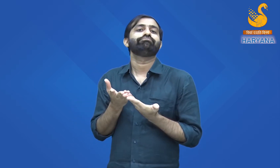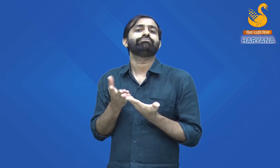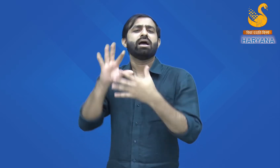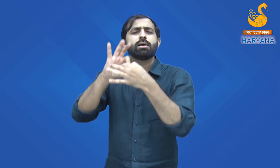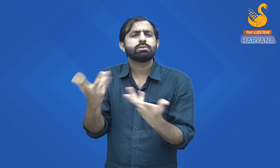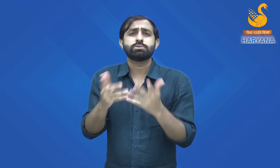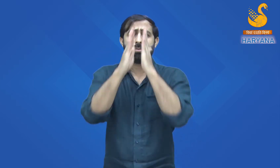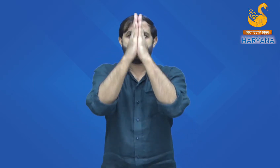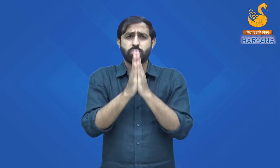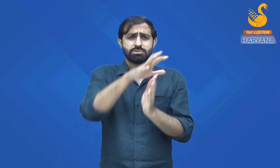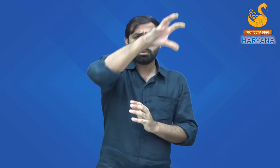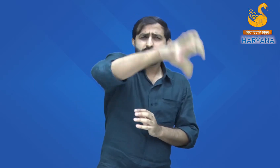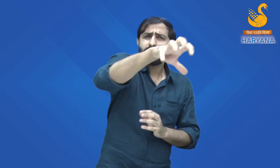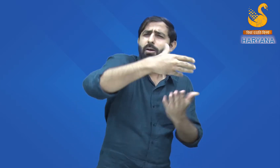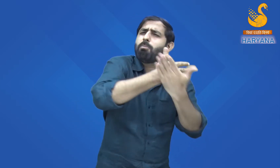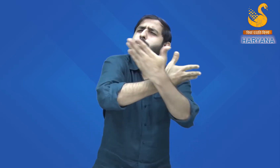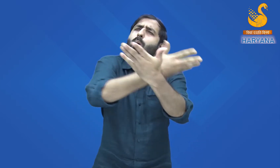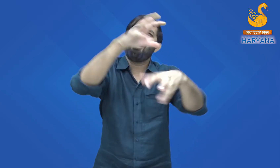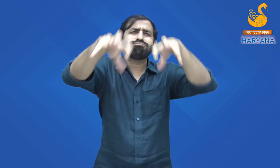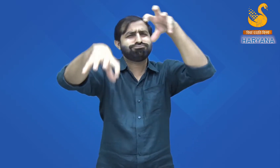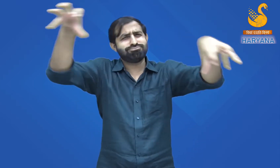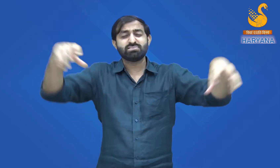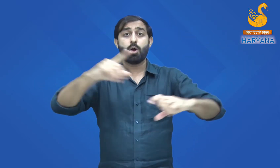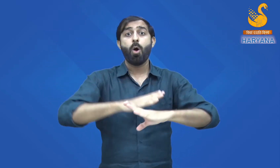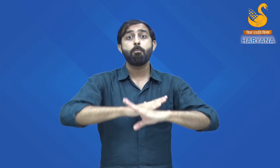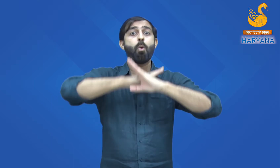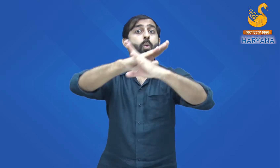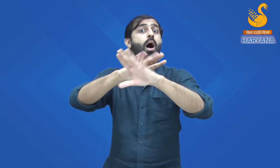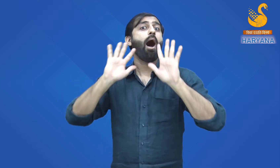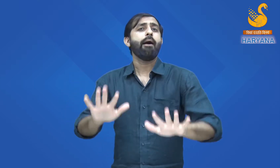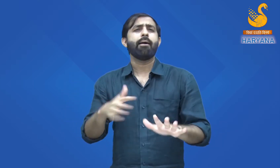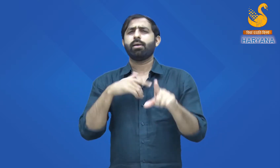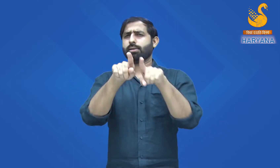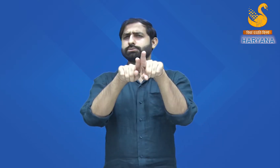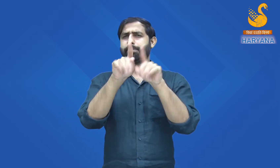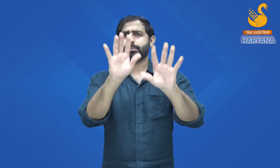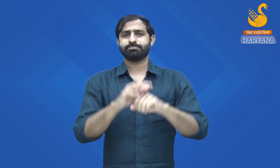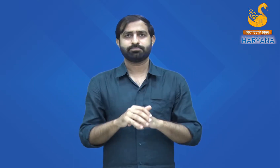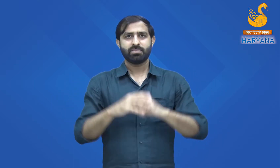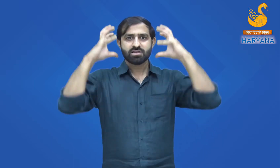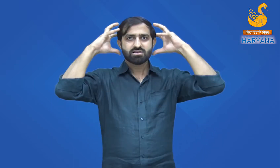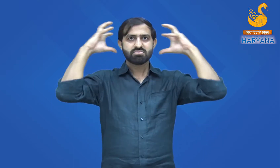There are many gods with myriad forms which are worshipped in India who act as a protector. Let me give you an example.